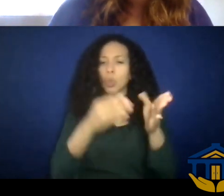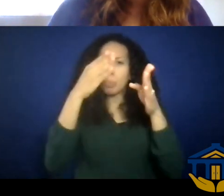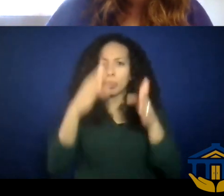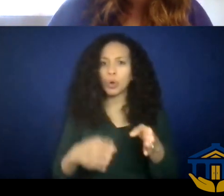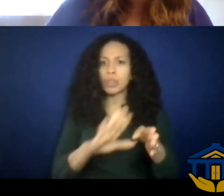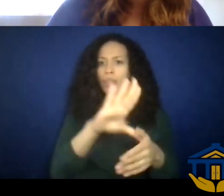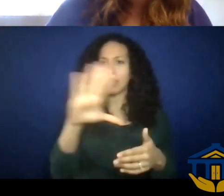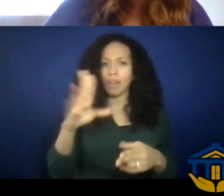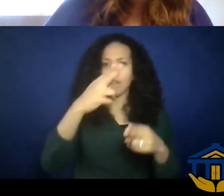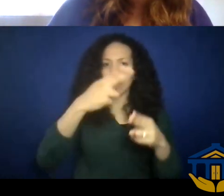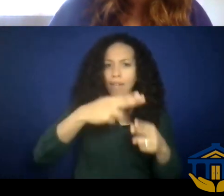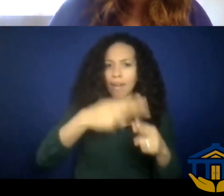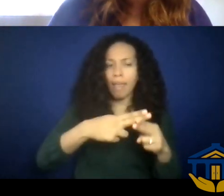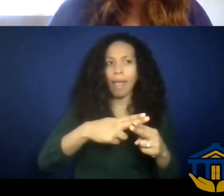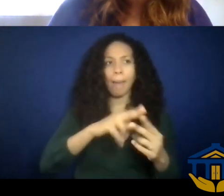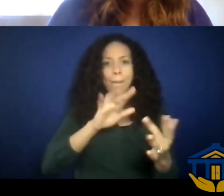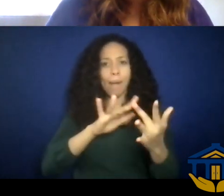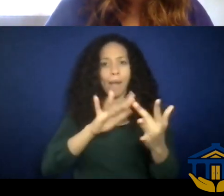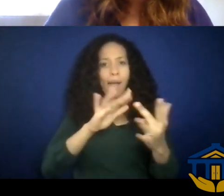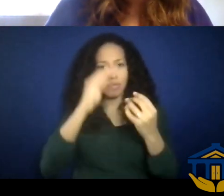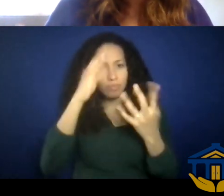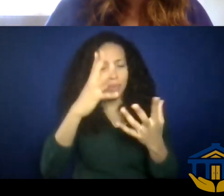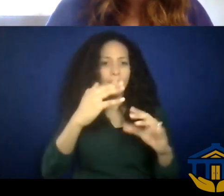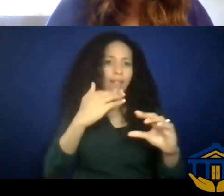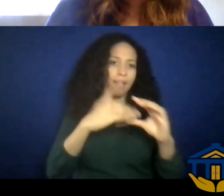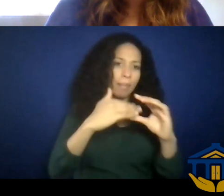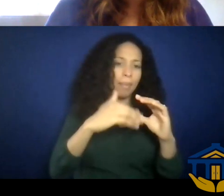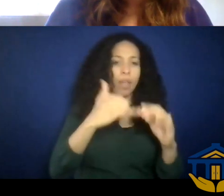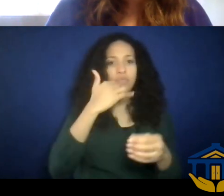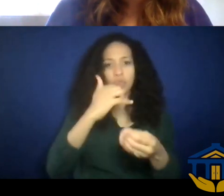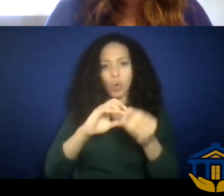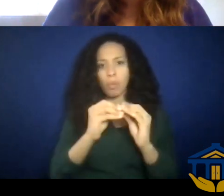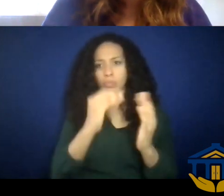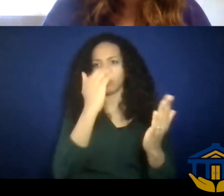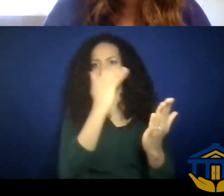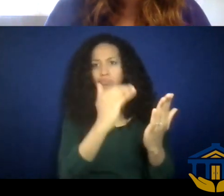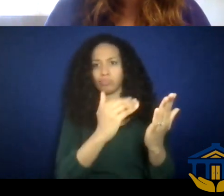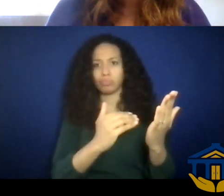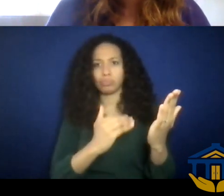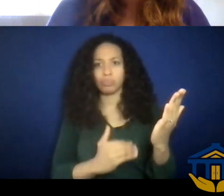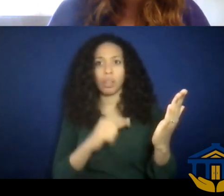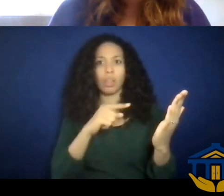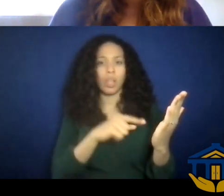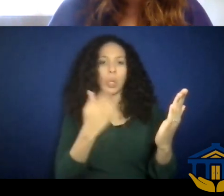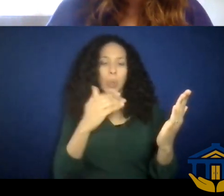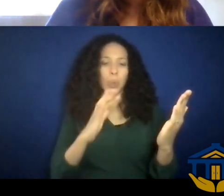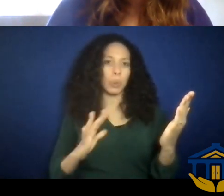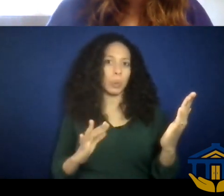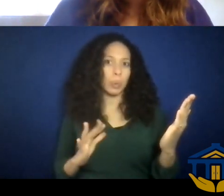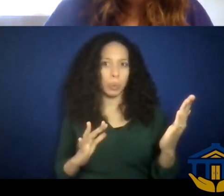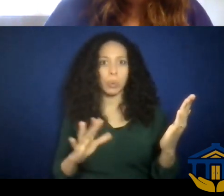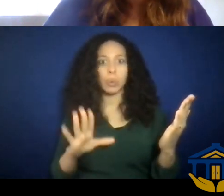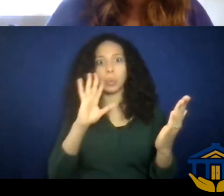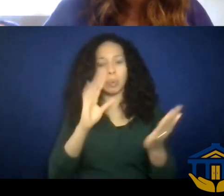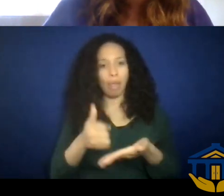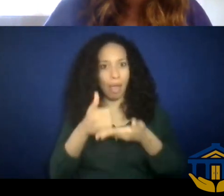email, phone number, you'd be surprised how useful that becomes. Their role, in title,